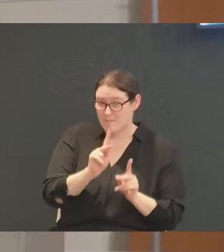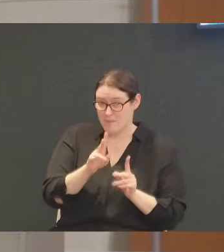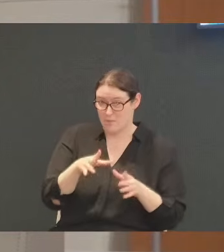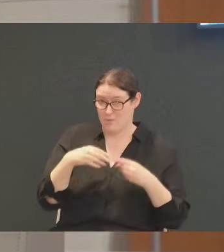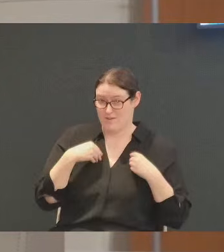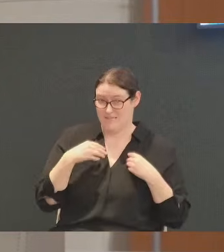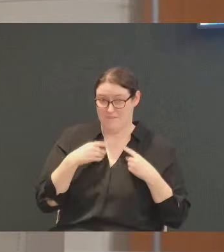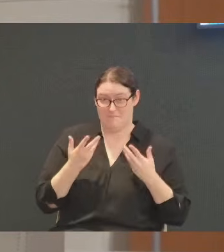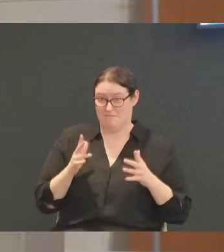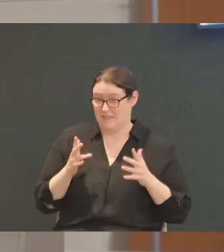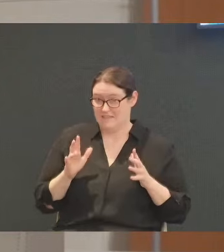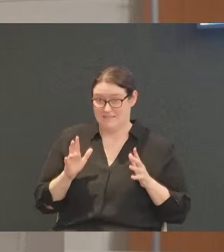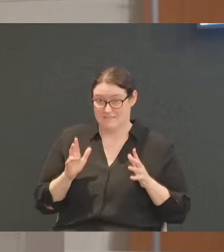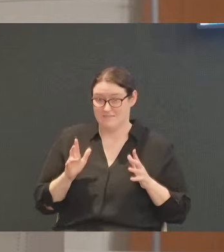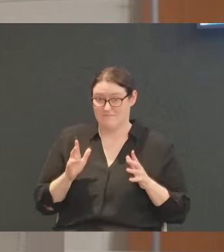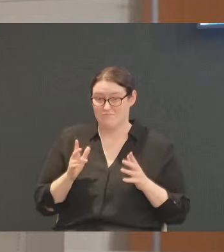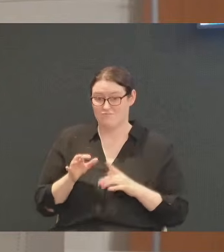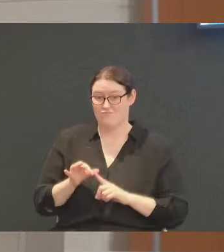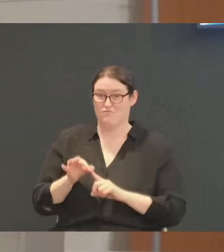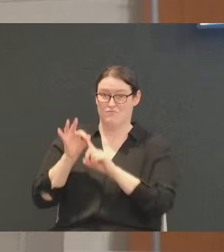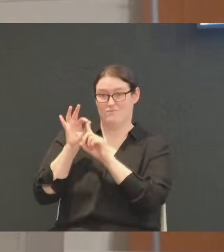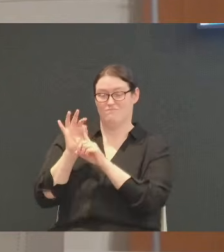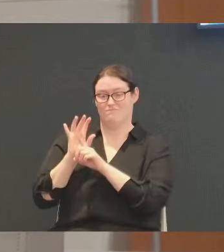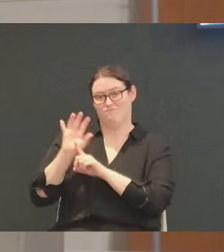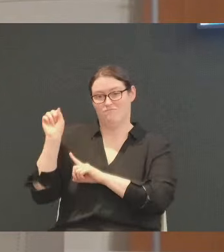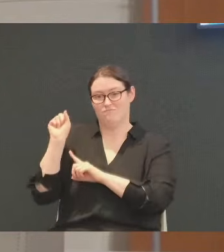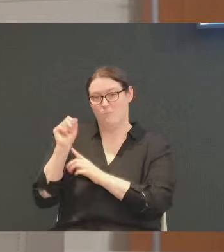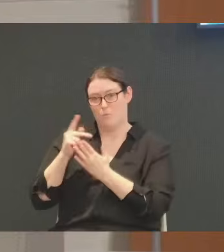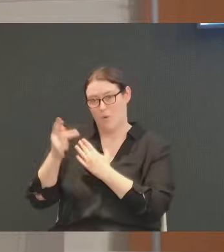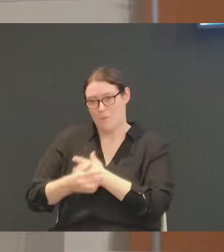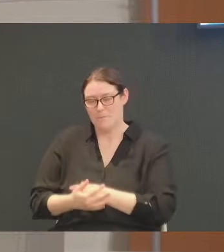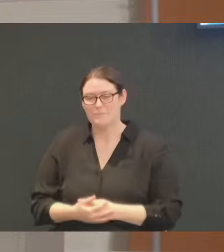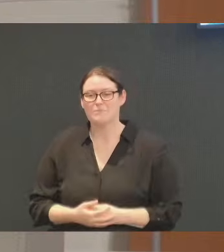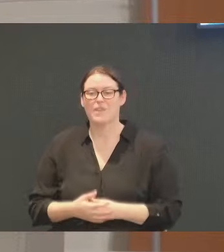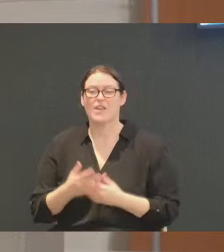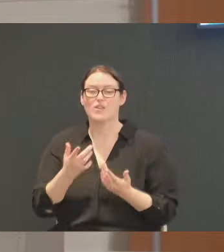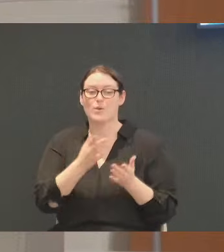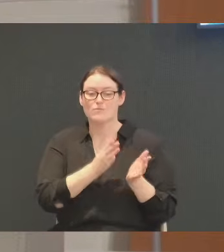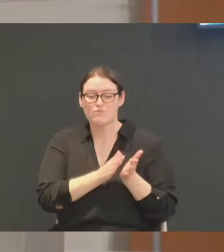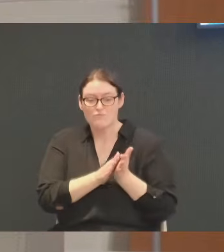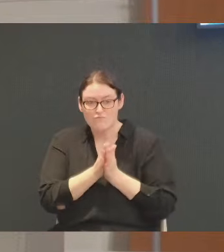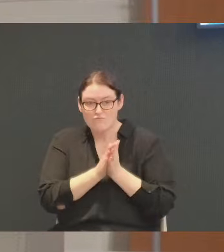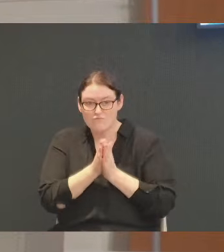distinguished academic program. And whereas as she prepares to begin high school, Sunny